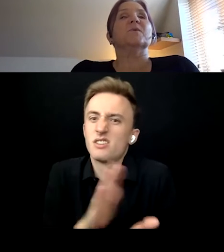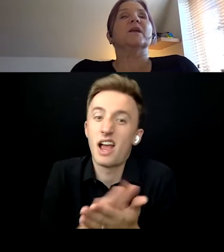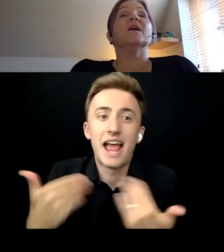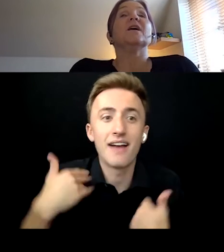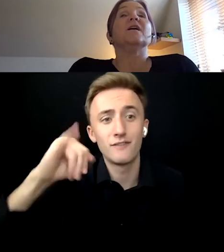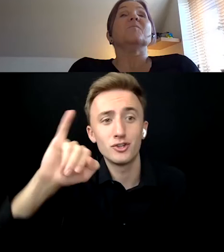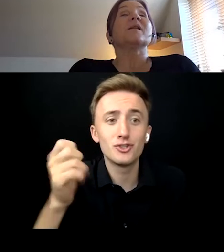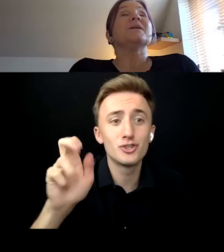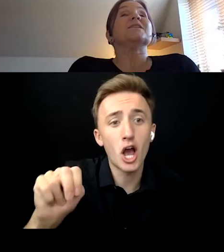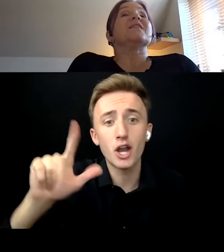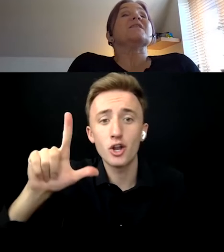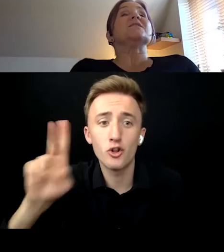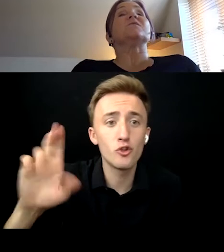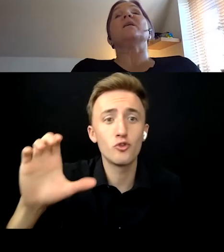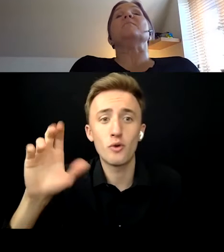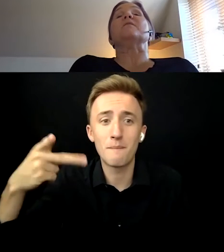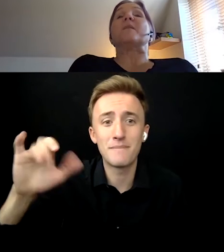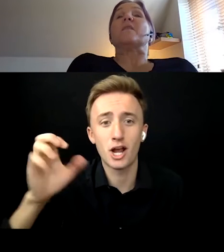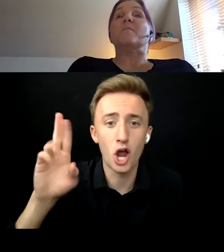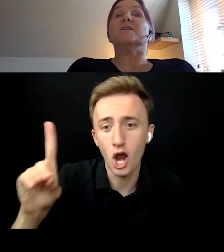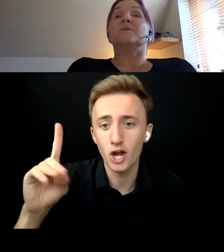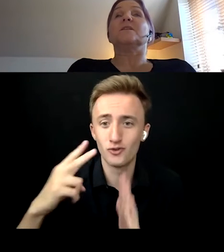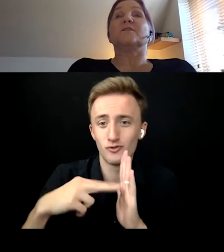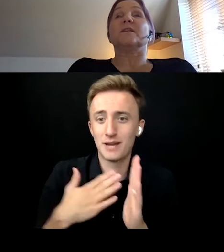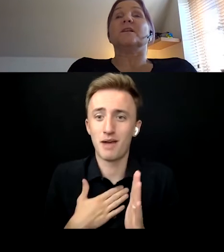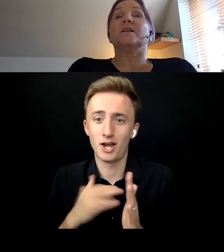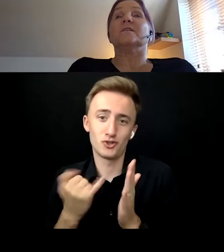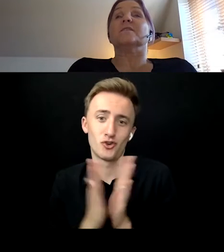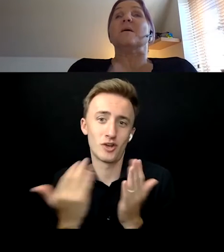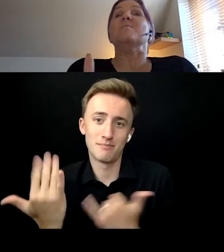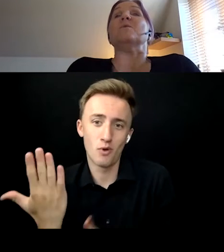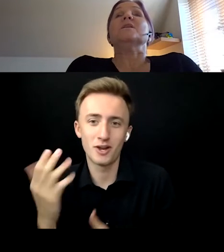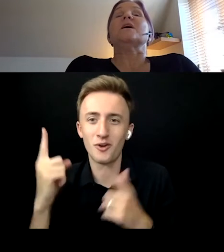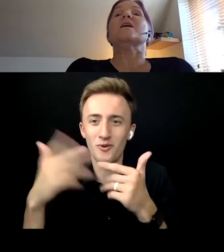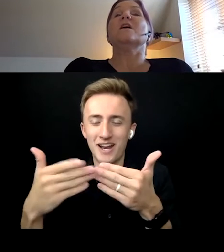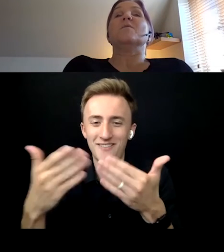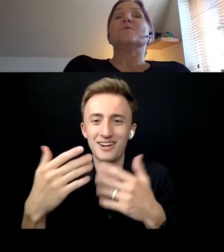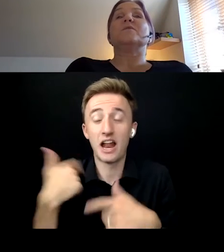morning, and nothing has dissuaded me from that in the past 23 years. It may be one day with all of